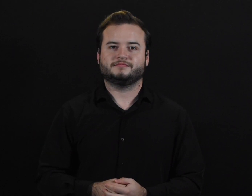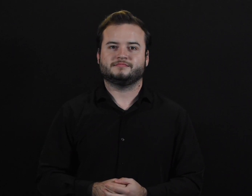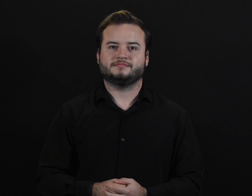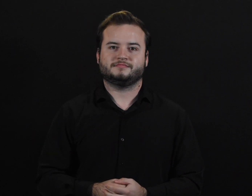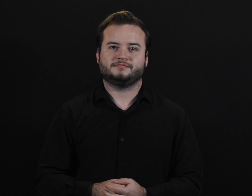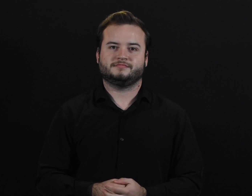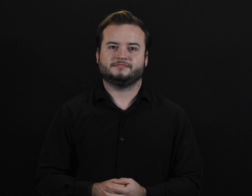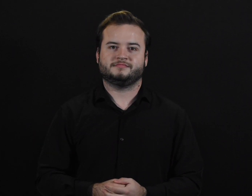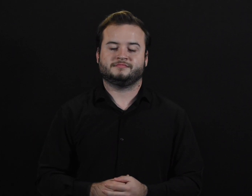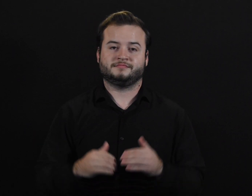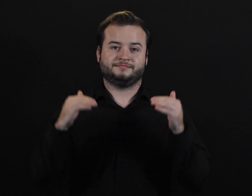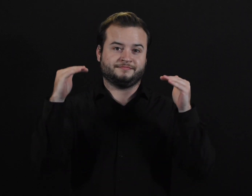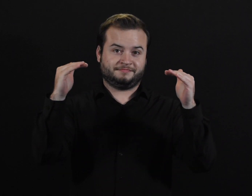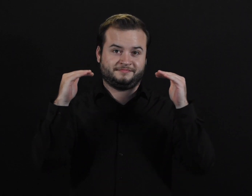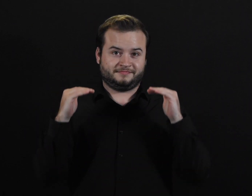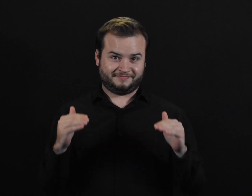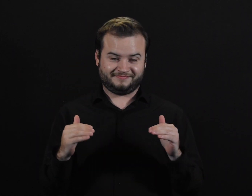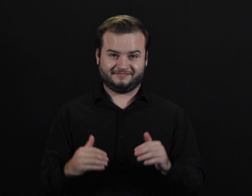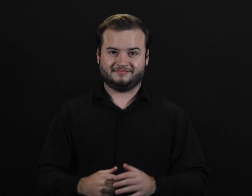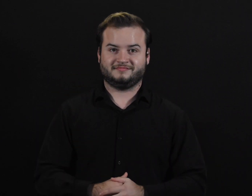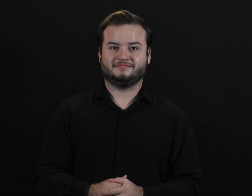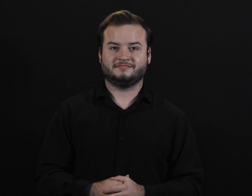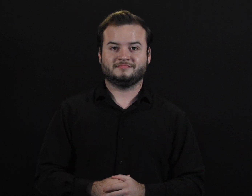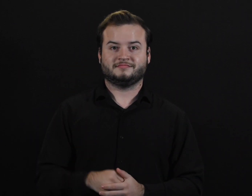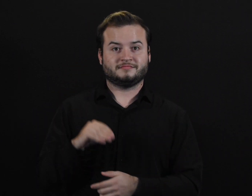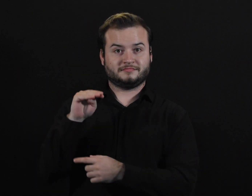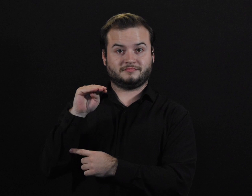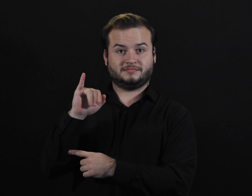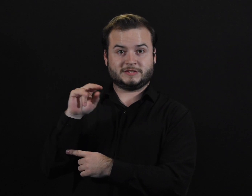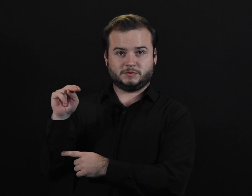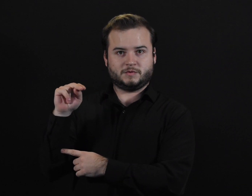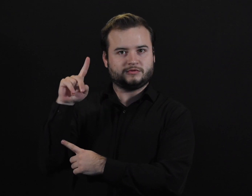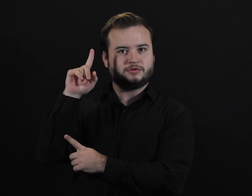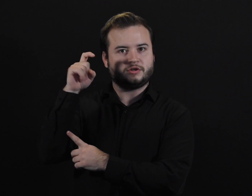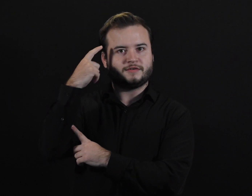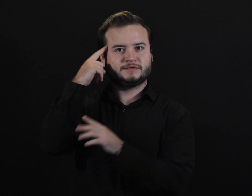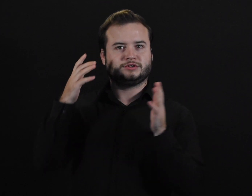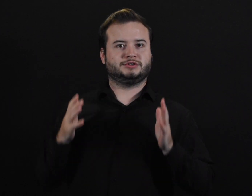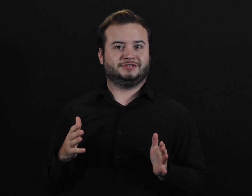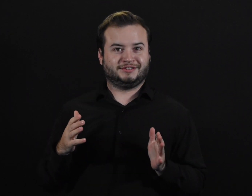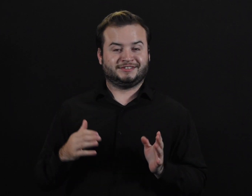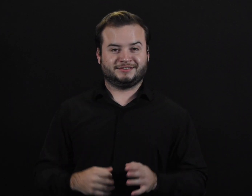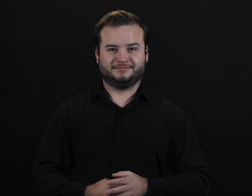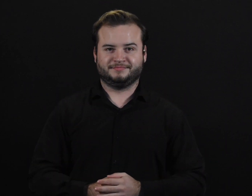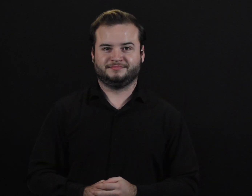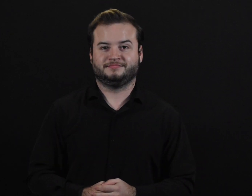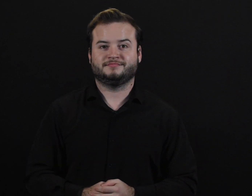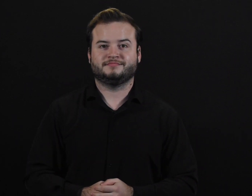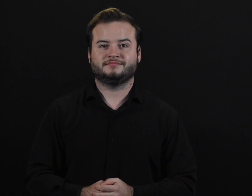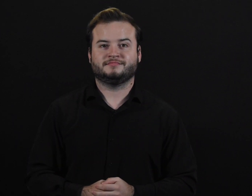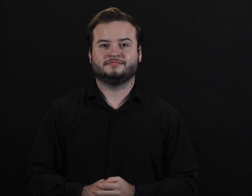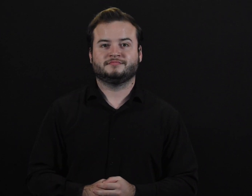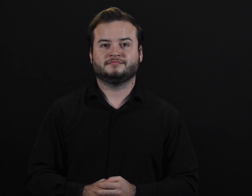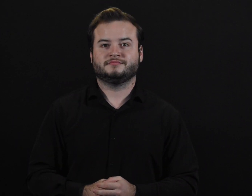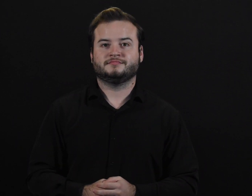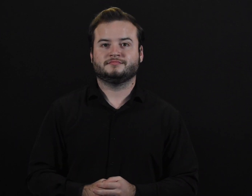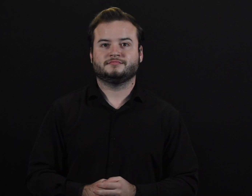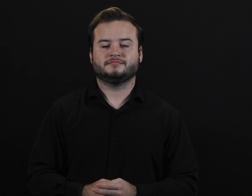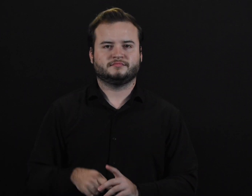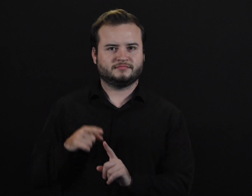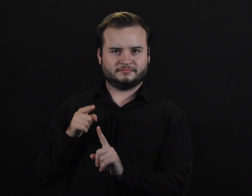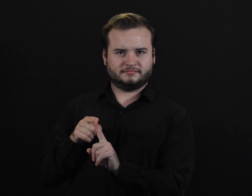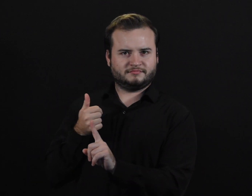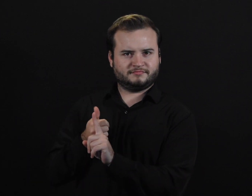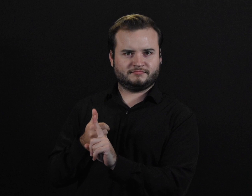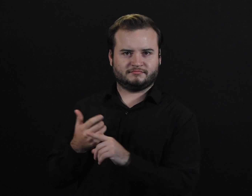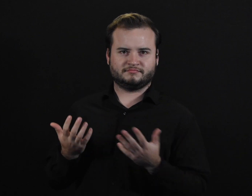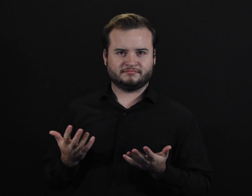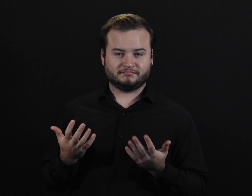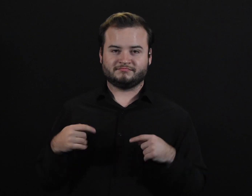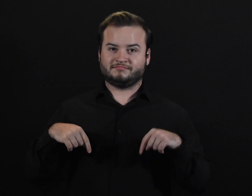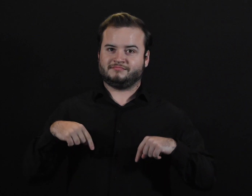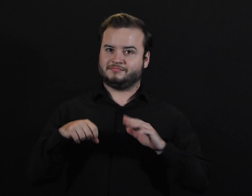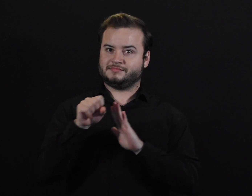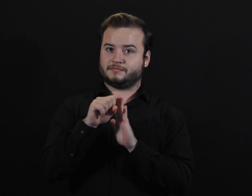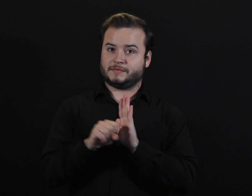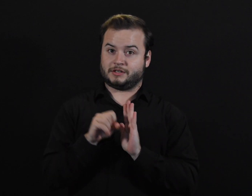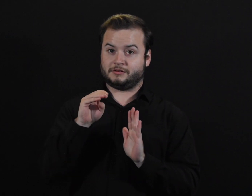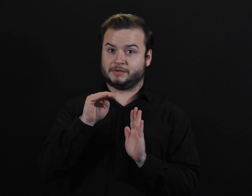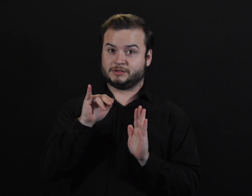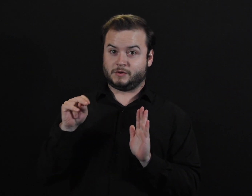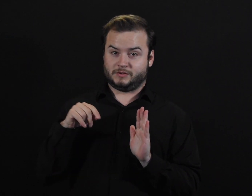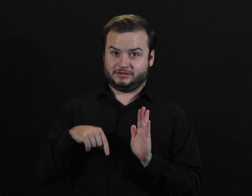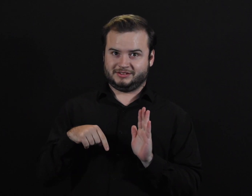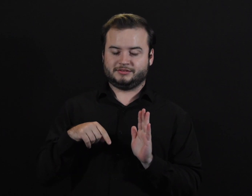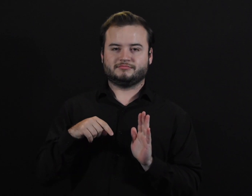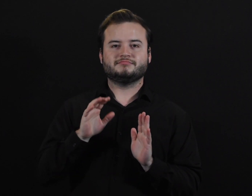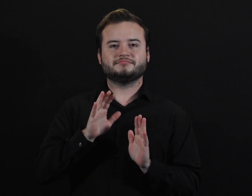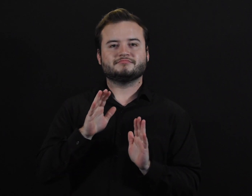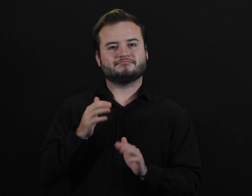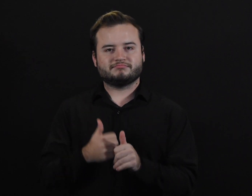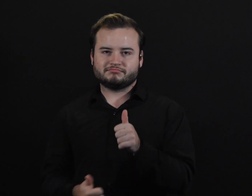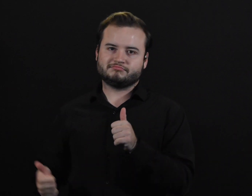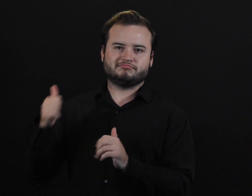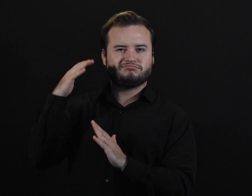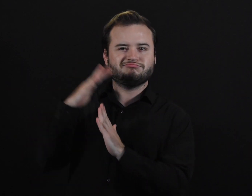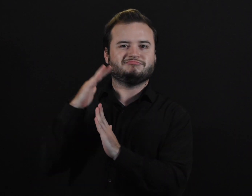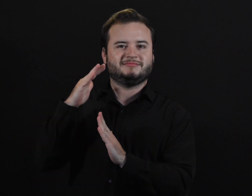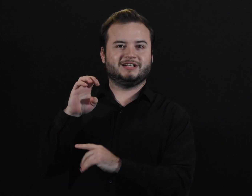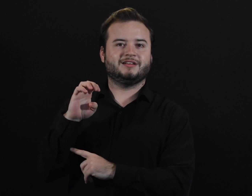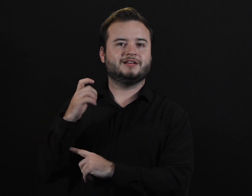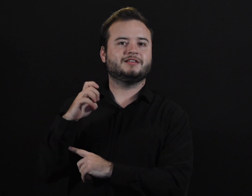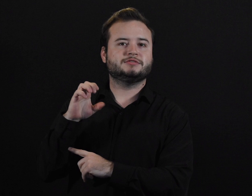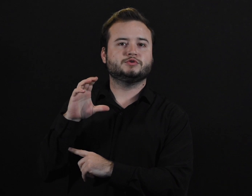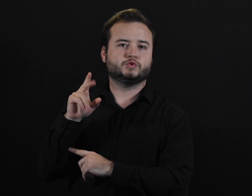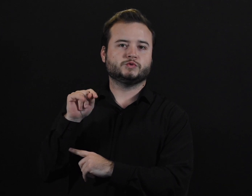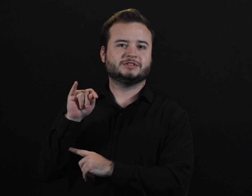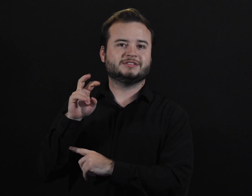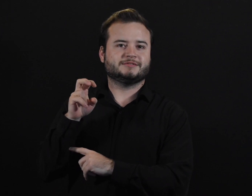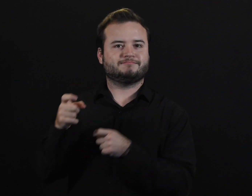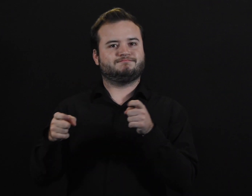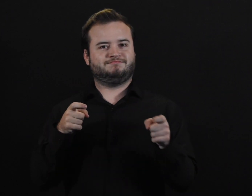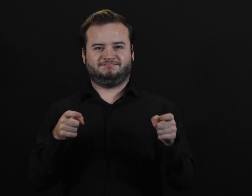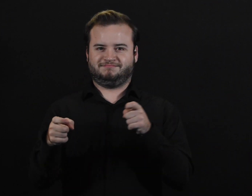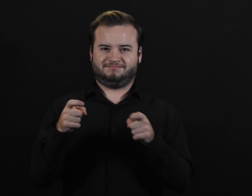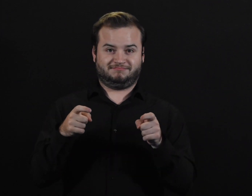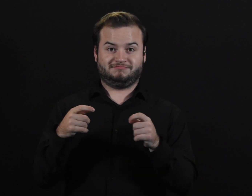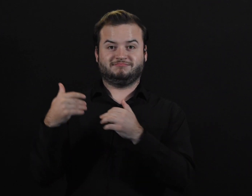MN Governor - The Governor of Minnesota is the chief executive of the state of Minnesota,